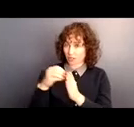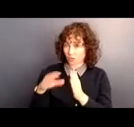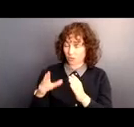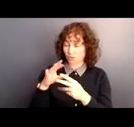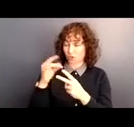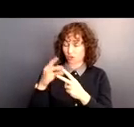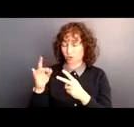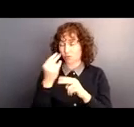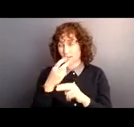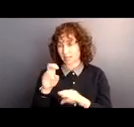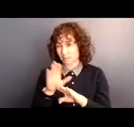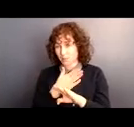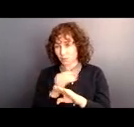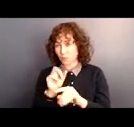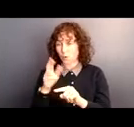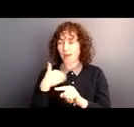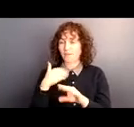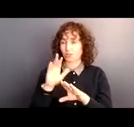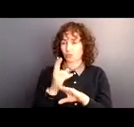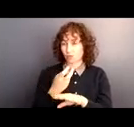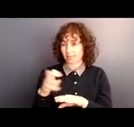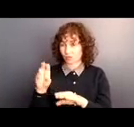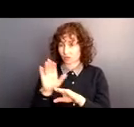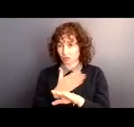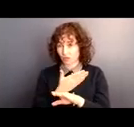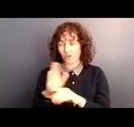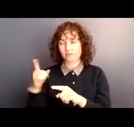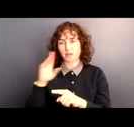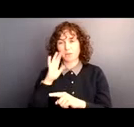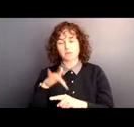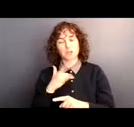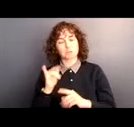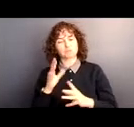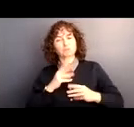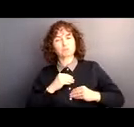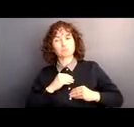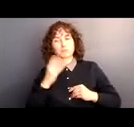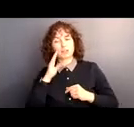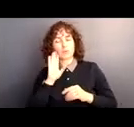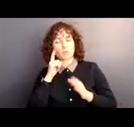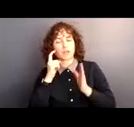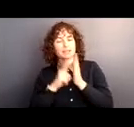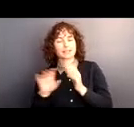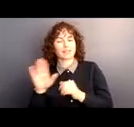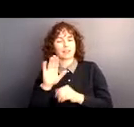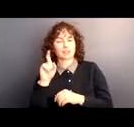or creating a transitional song, gives them a sense of ownership and helps them recognize their own needs.